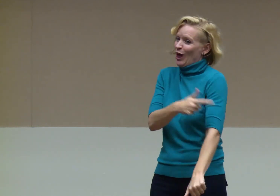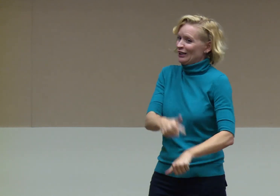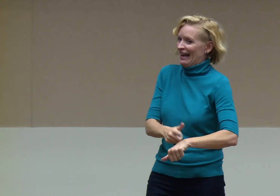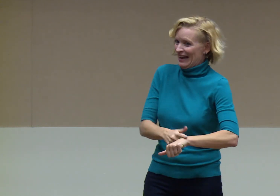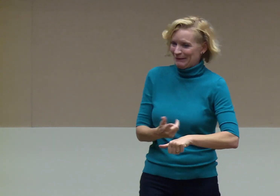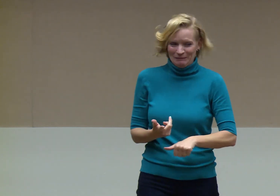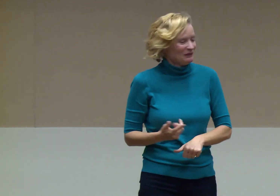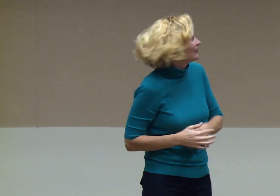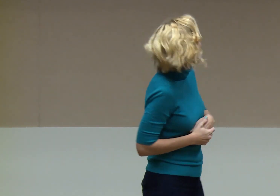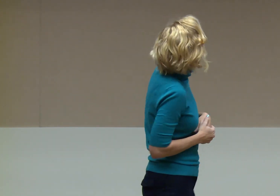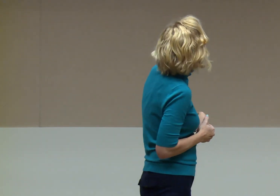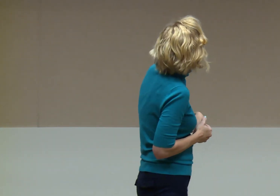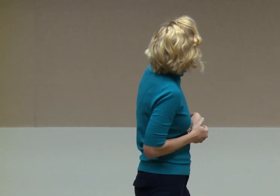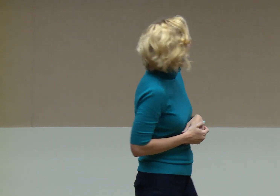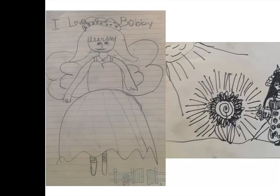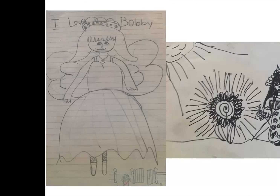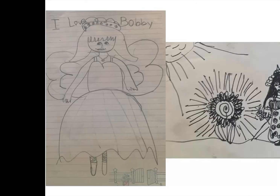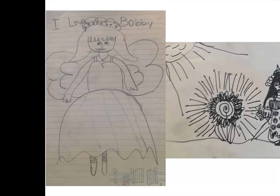And that went on for a while.